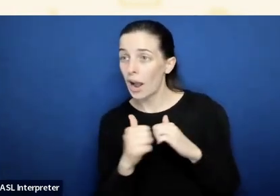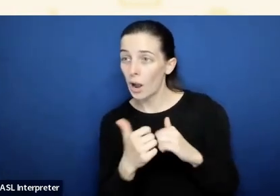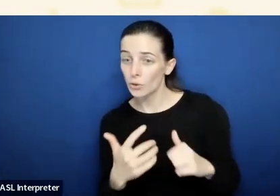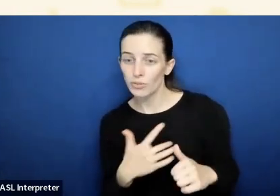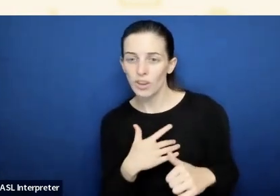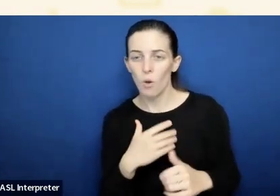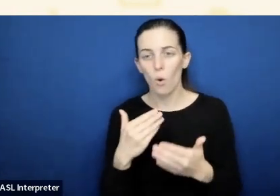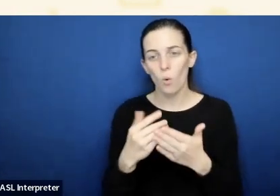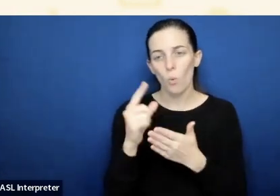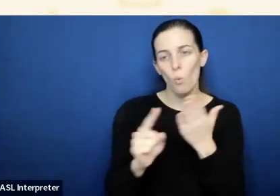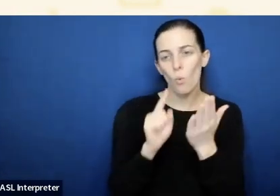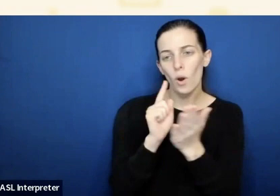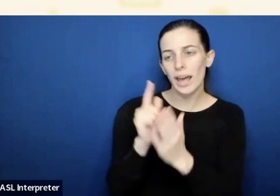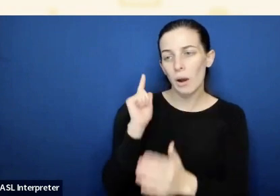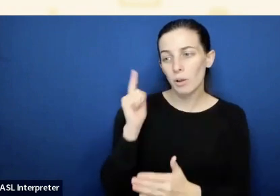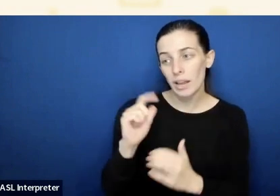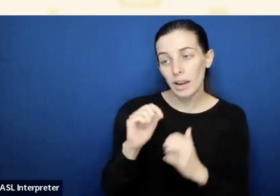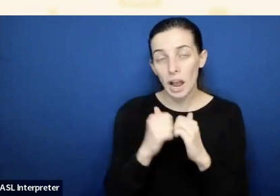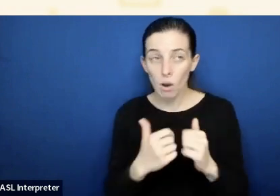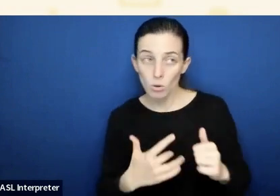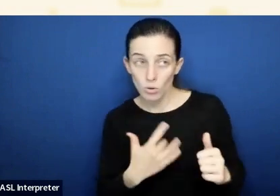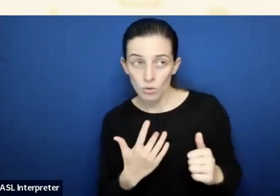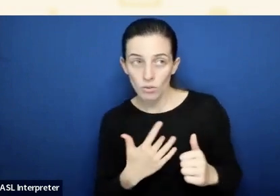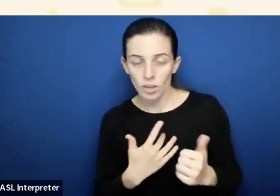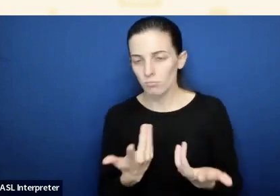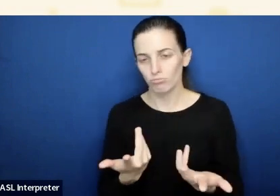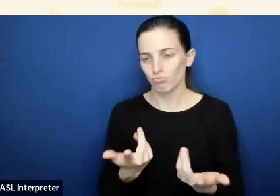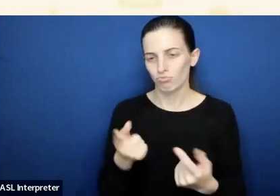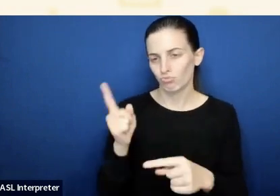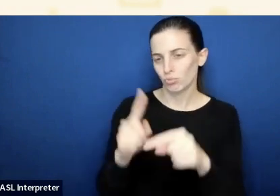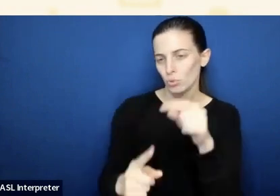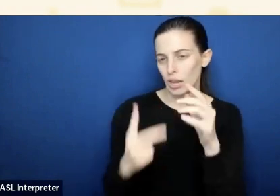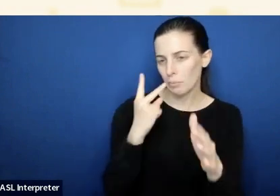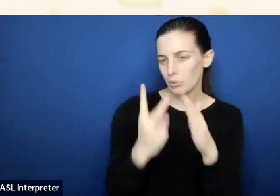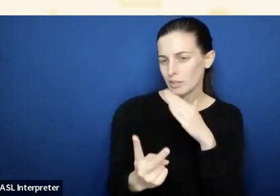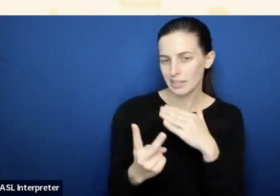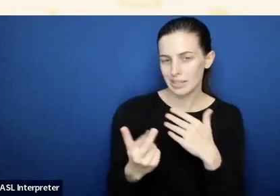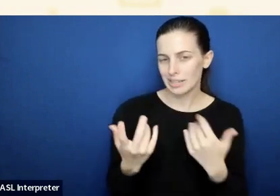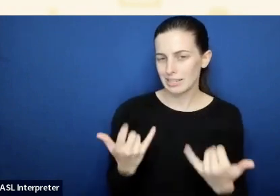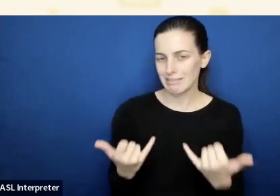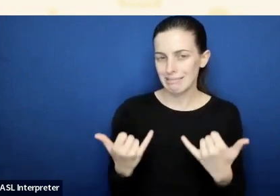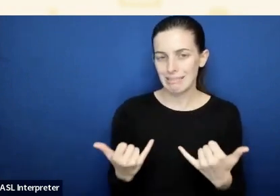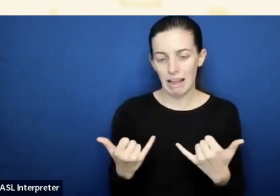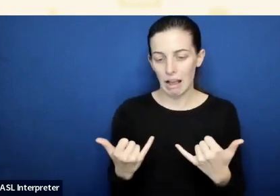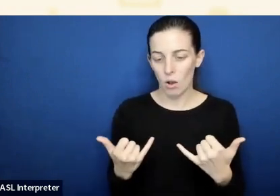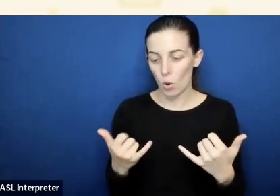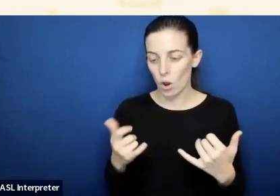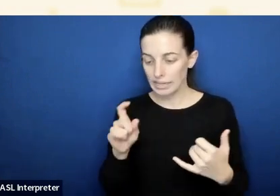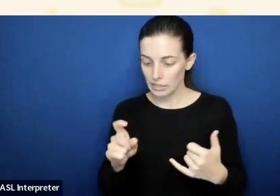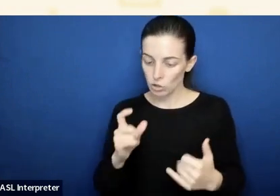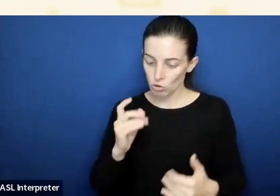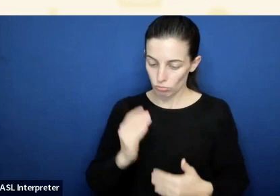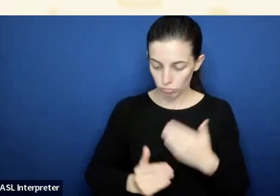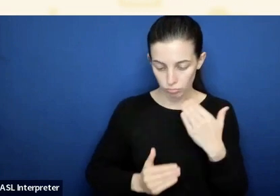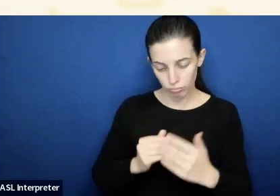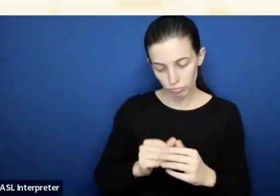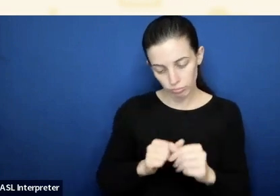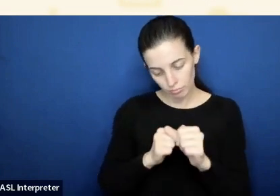For instance, I need to pace myself to power through my day.